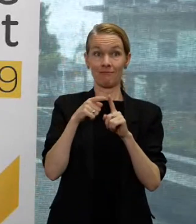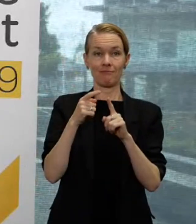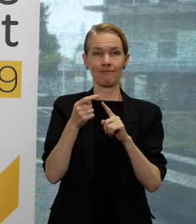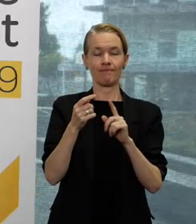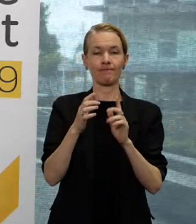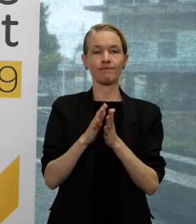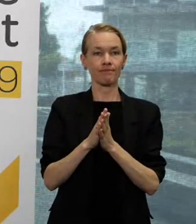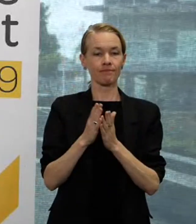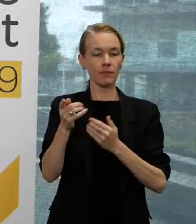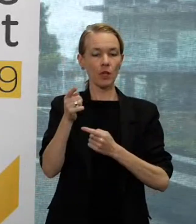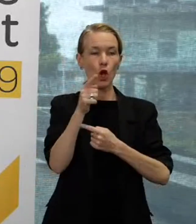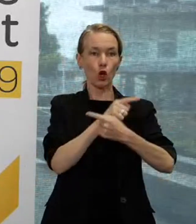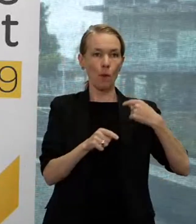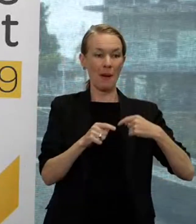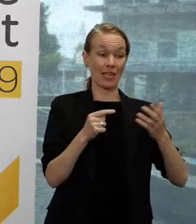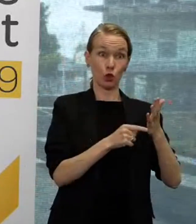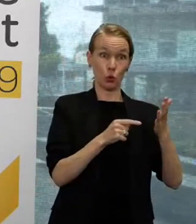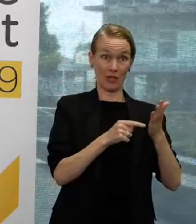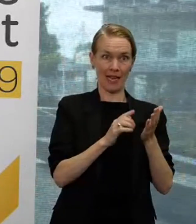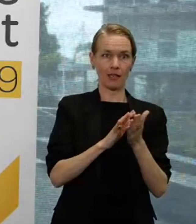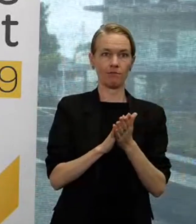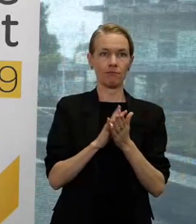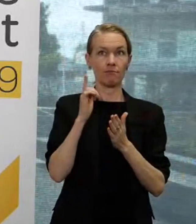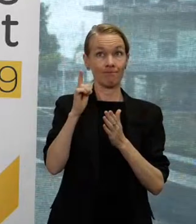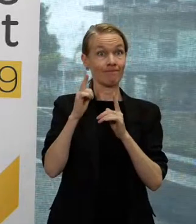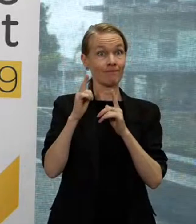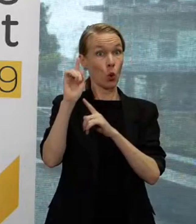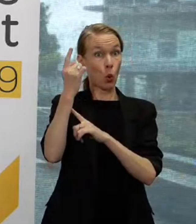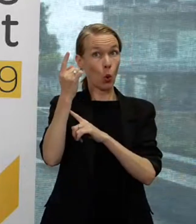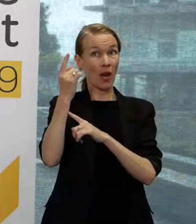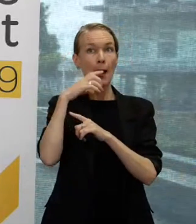Checked in, and then worked on the vessel Wednesday.